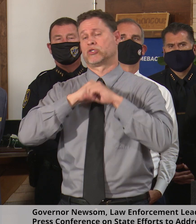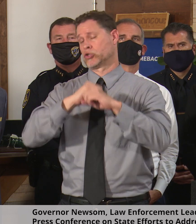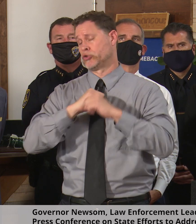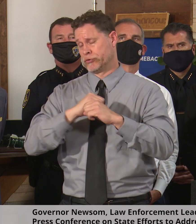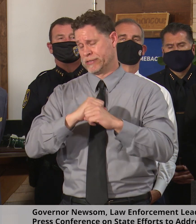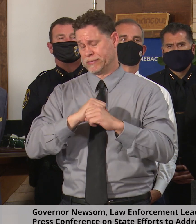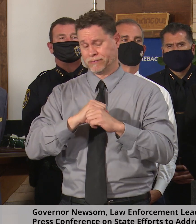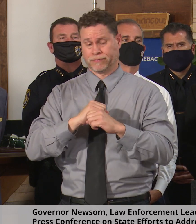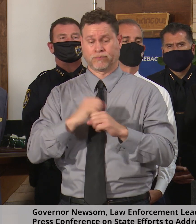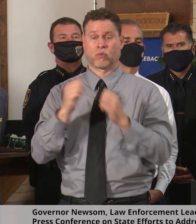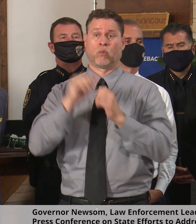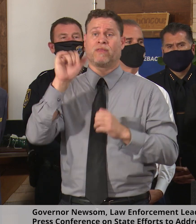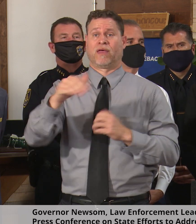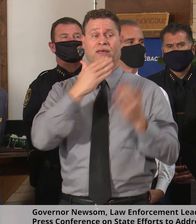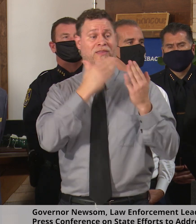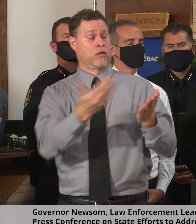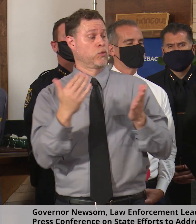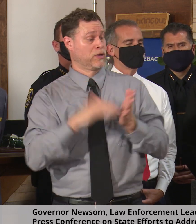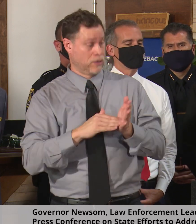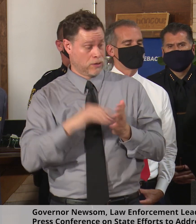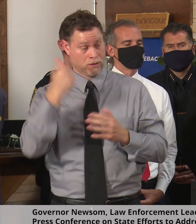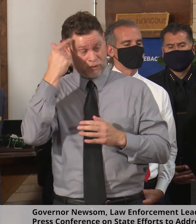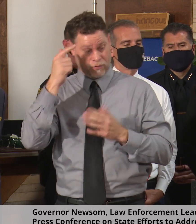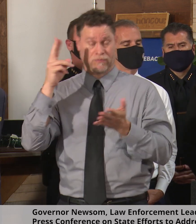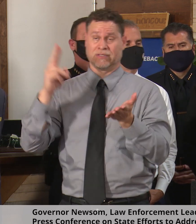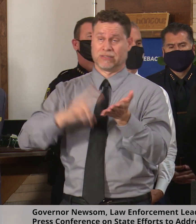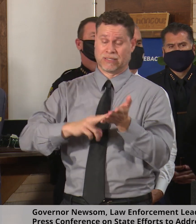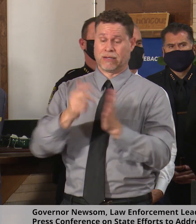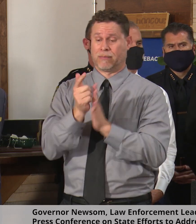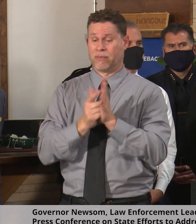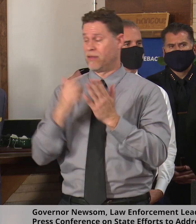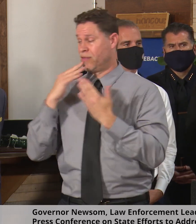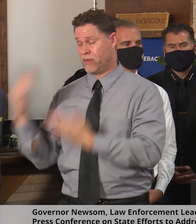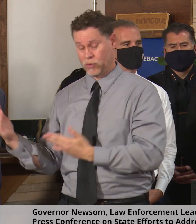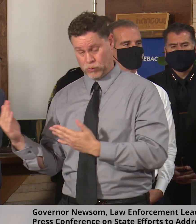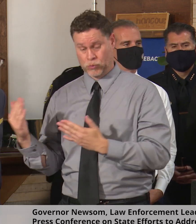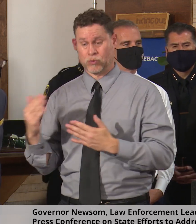So with that thank you again governor for signing this bill. Thank you assembly member